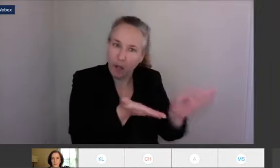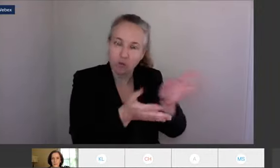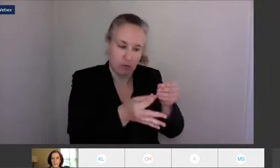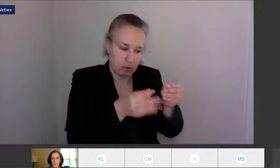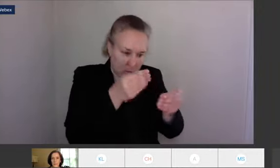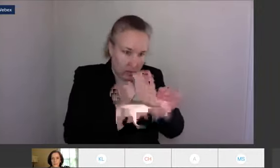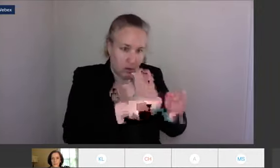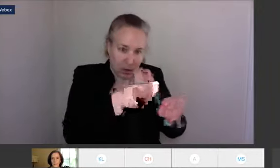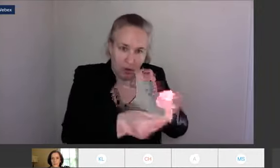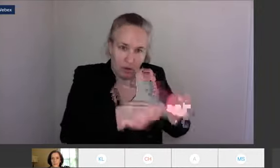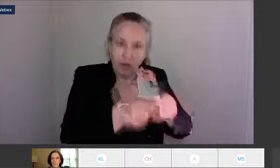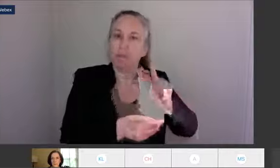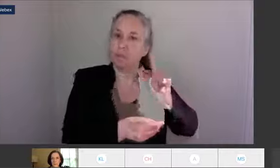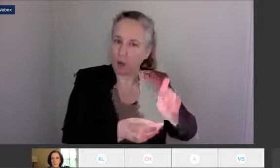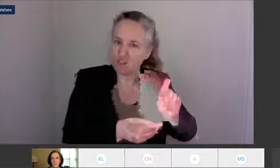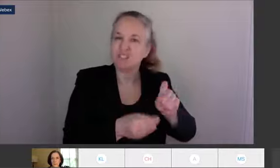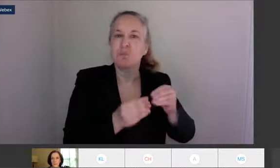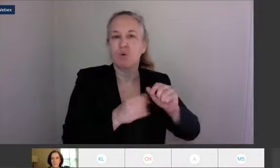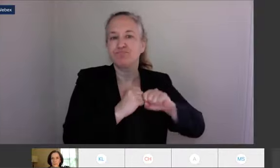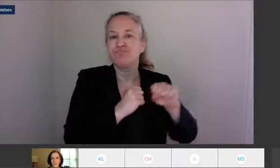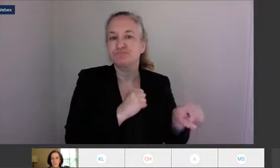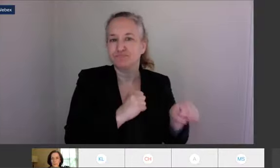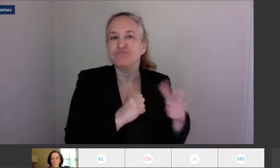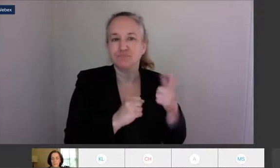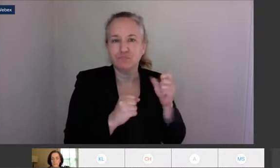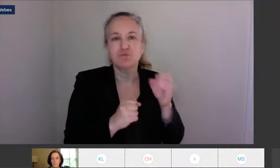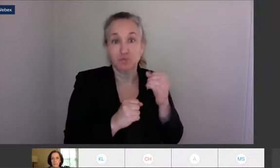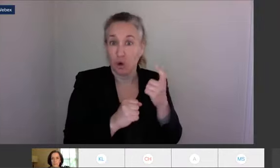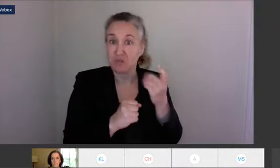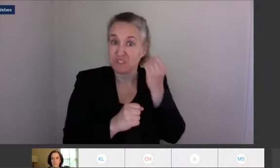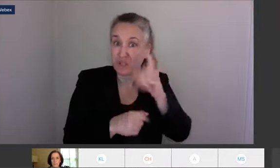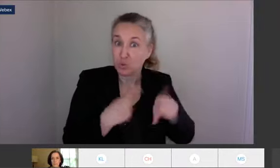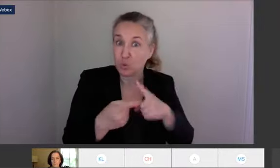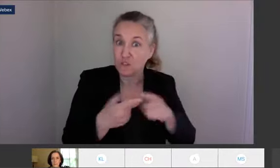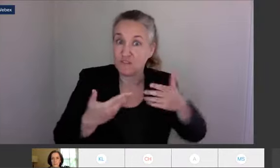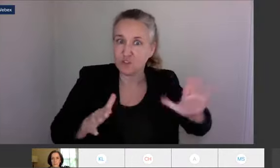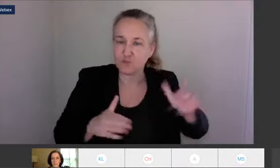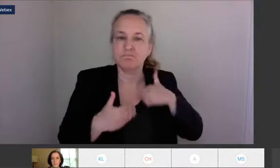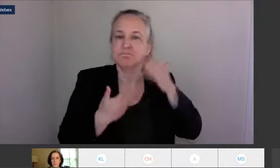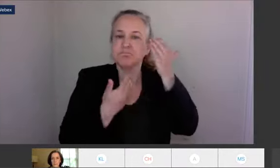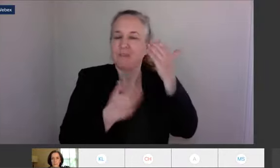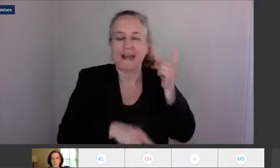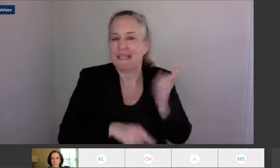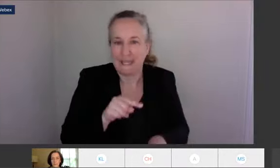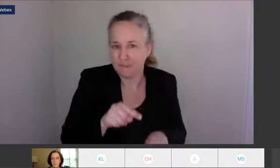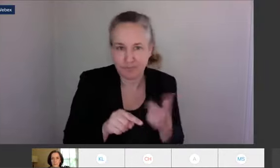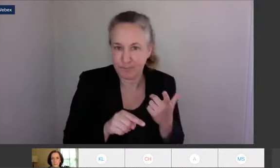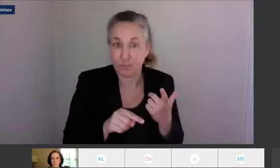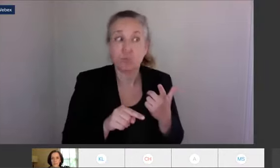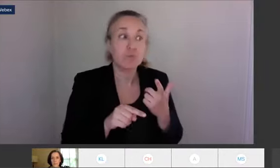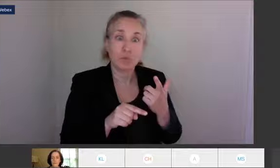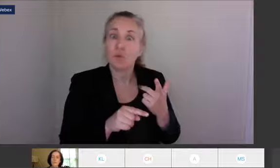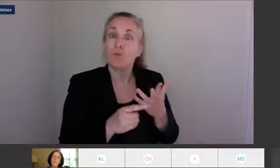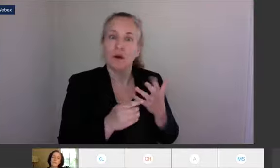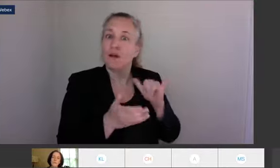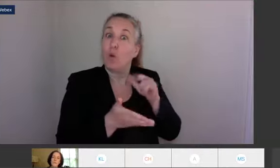longer so I couldn't give you I couldn't give you an estimate on that I know but I know that that's what that's what's left to be counted now